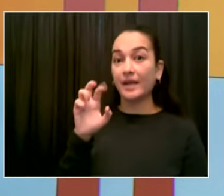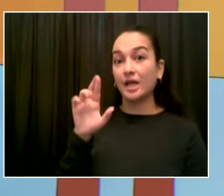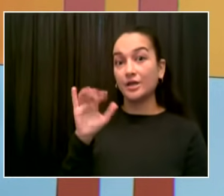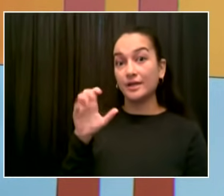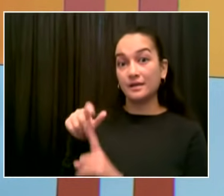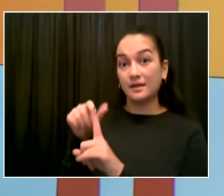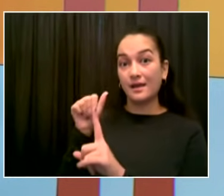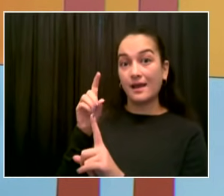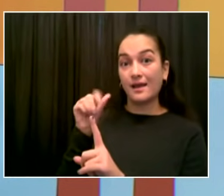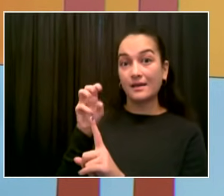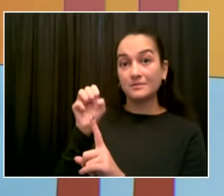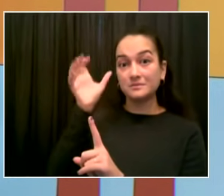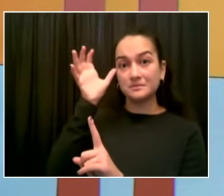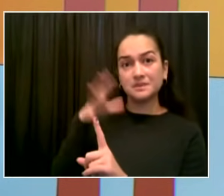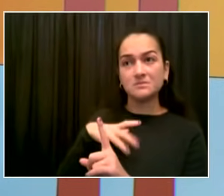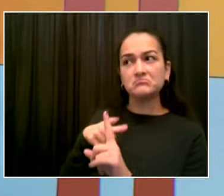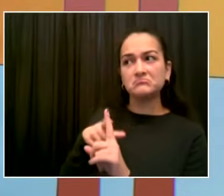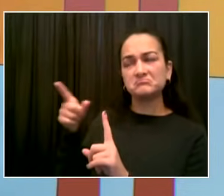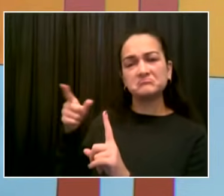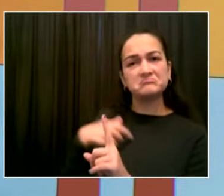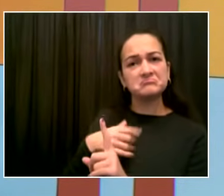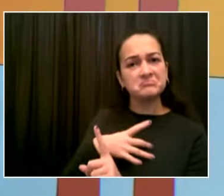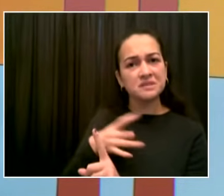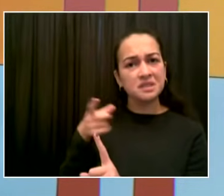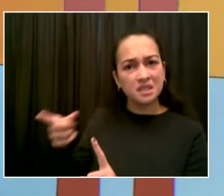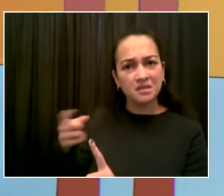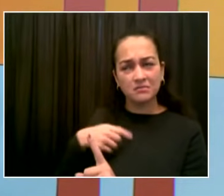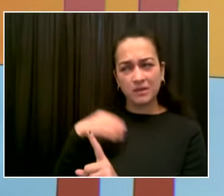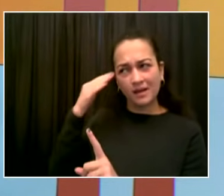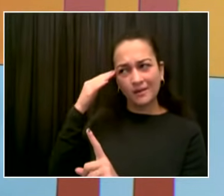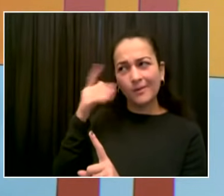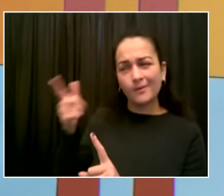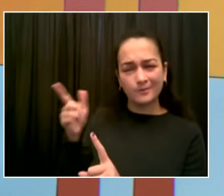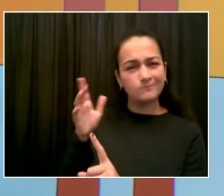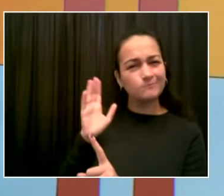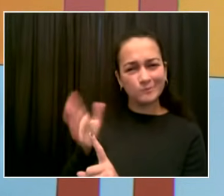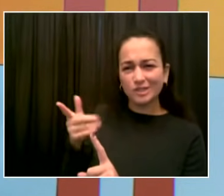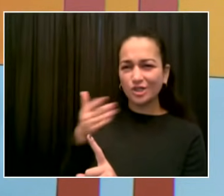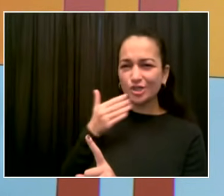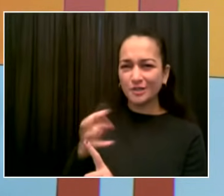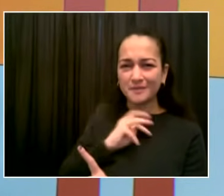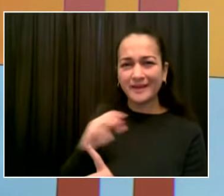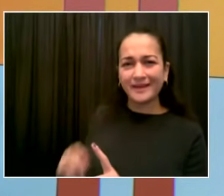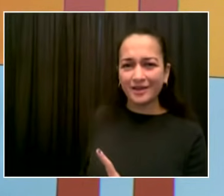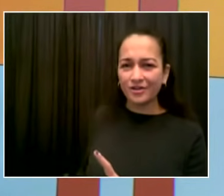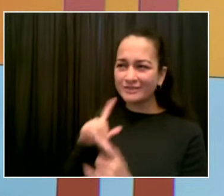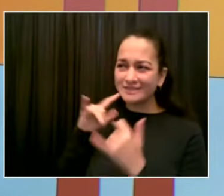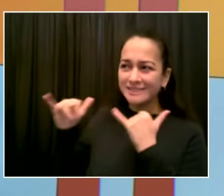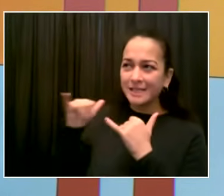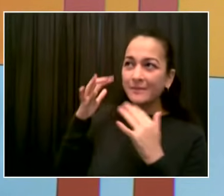I THINK HE'S GOING TO BE A GRE AT MAYOR. I'VE BEEN TALKING TO HIM REGULARLY.